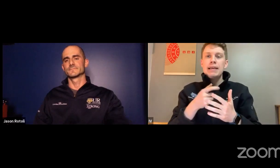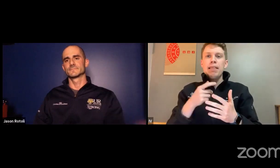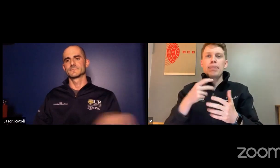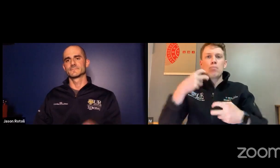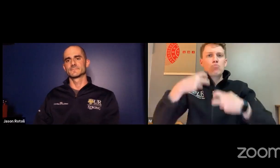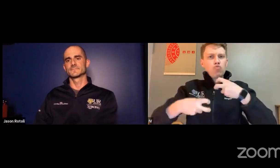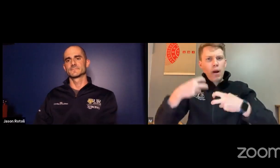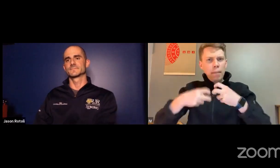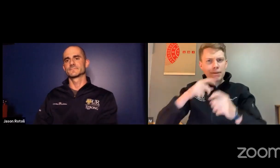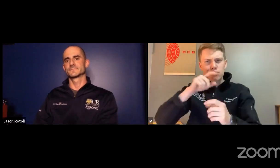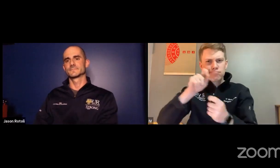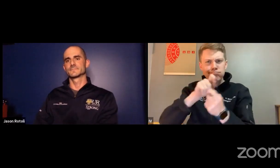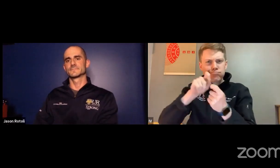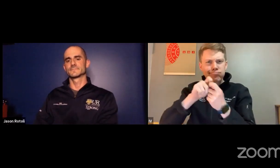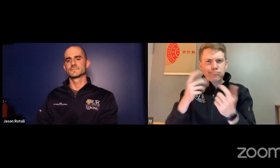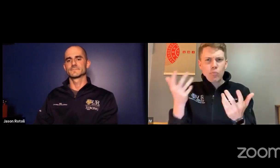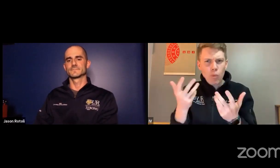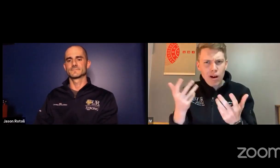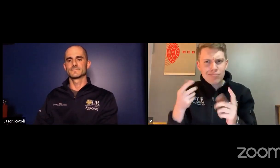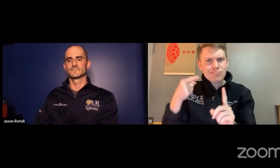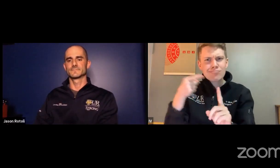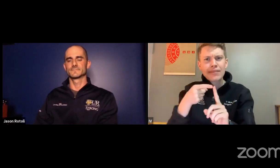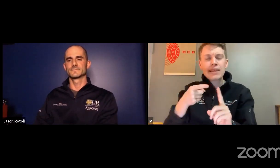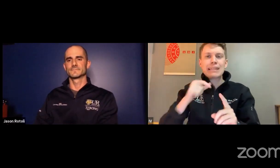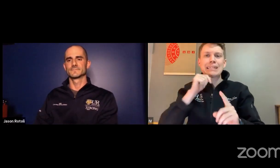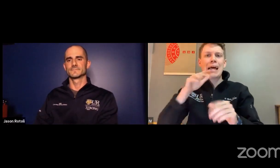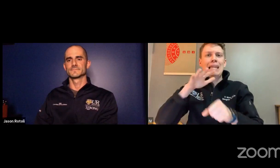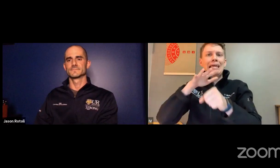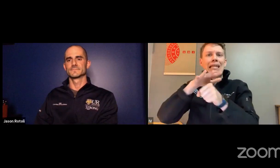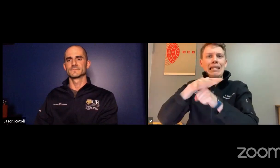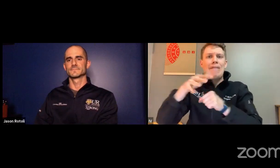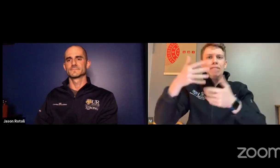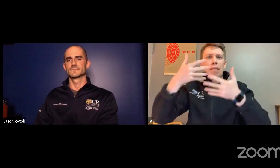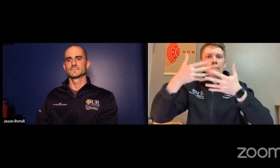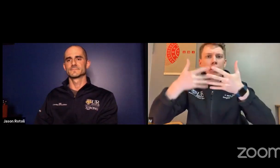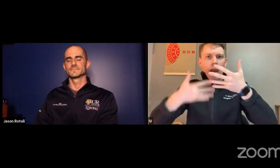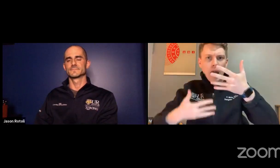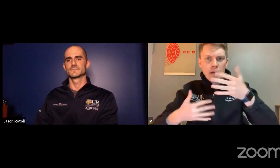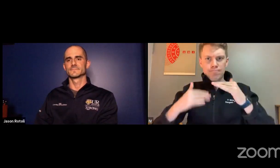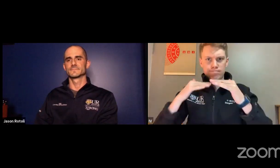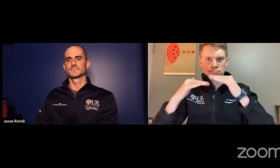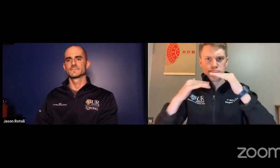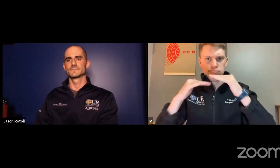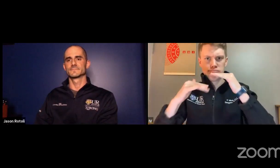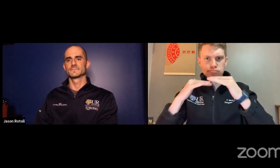attack and strokes are very time sensitive, in order to receive treatment.